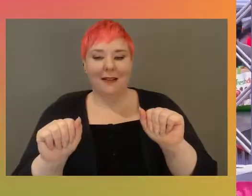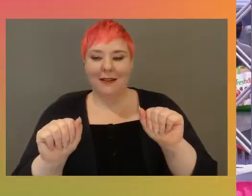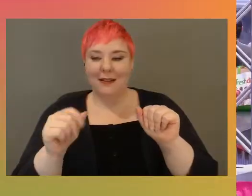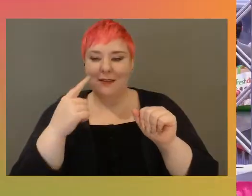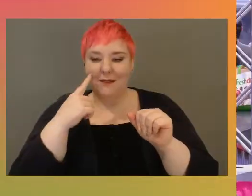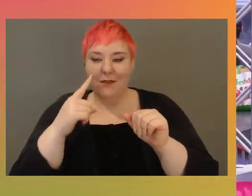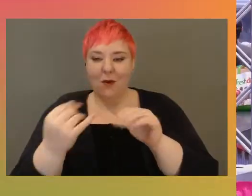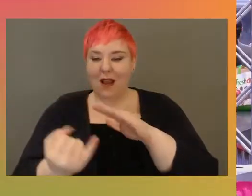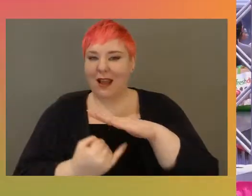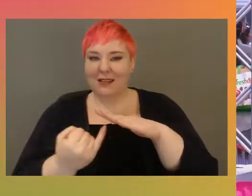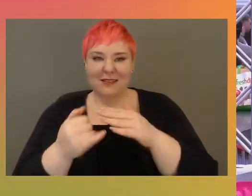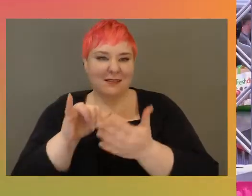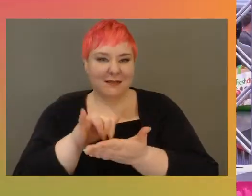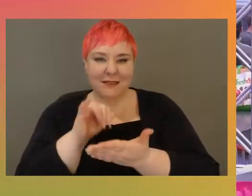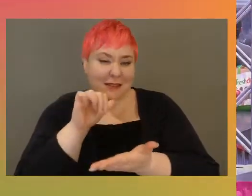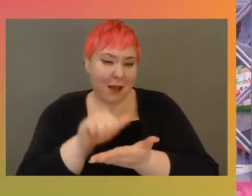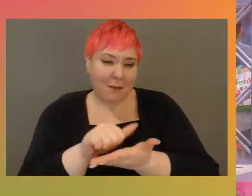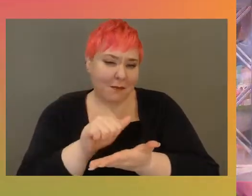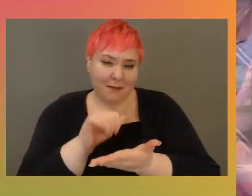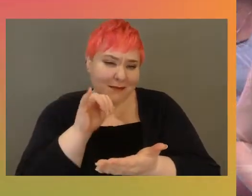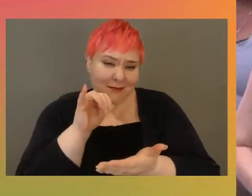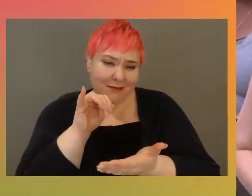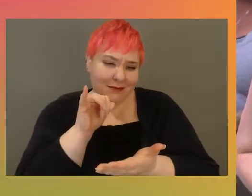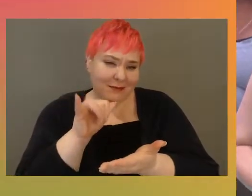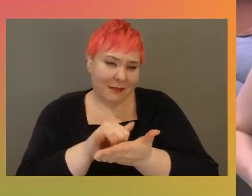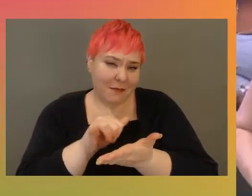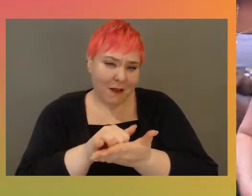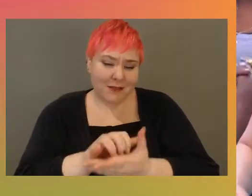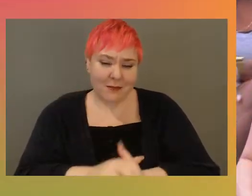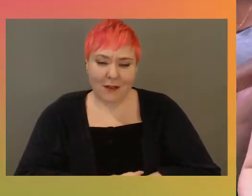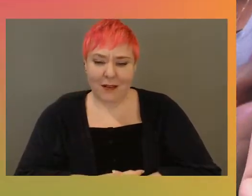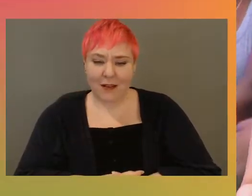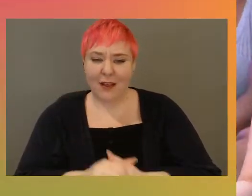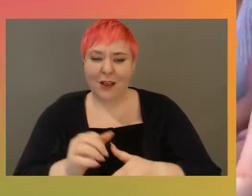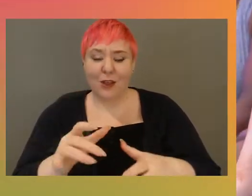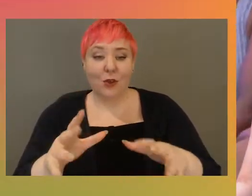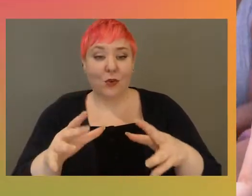PLACE IN THE FAMILY OF THINGS.